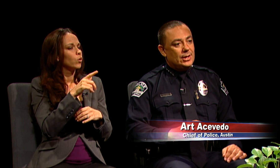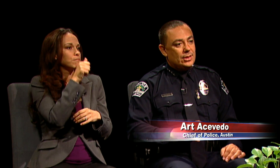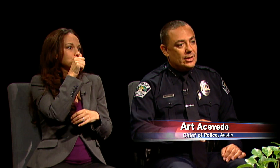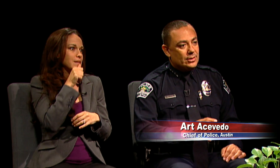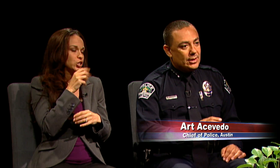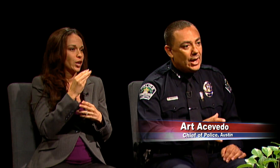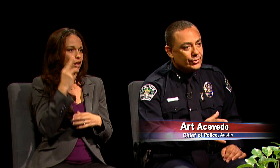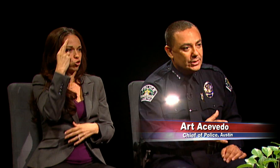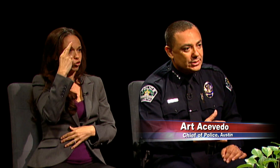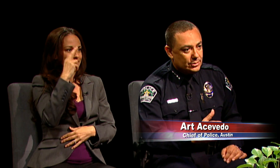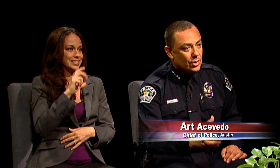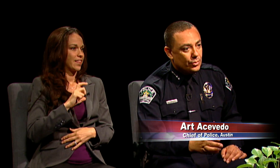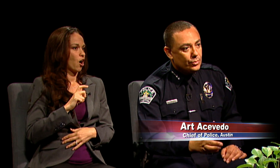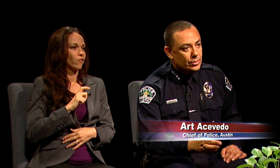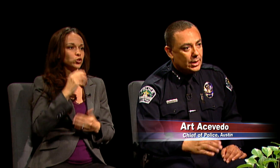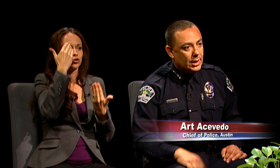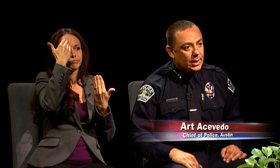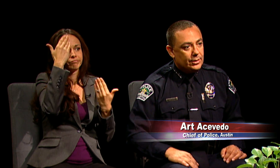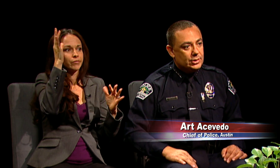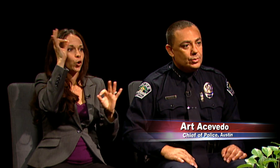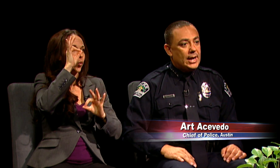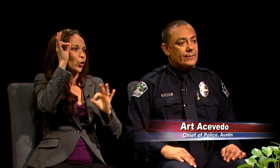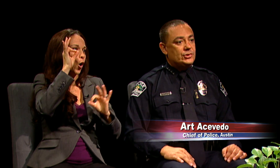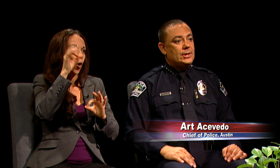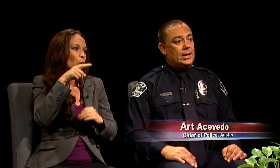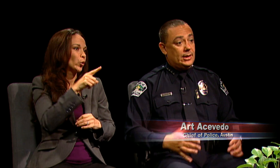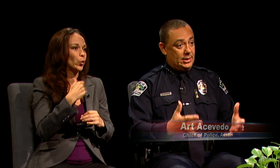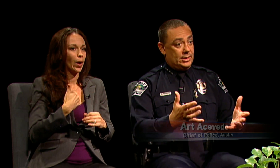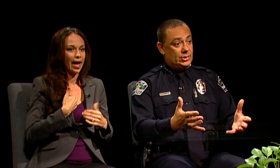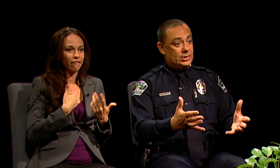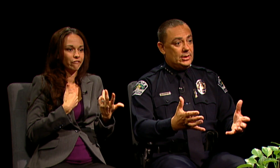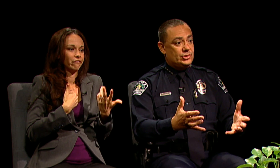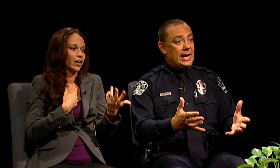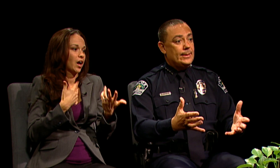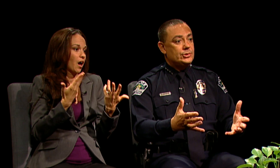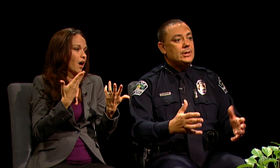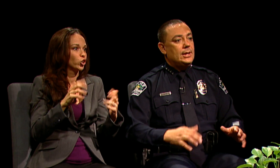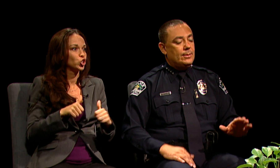THAT THE OFFICER DOESN'T KNOW THAT YOU HAVE A CHALLENGE,